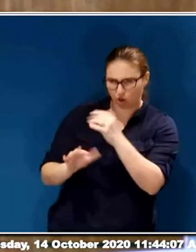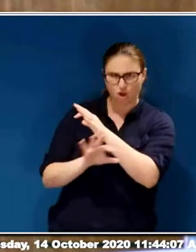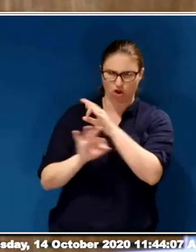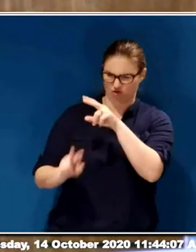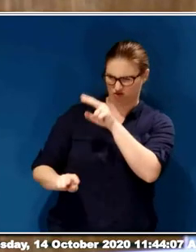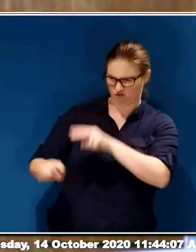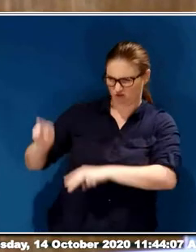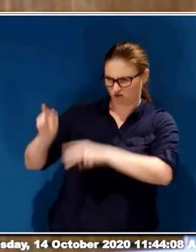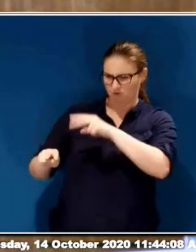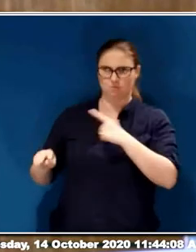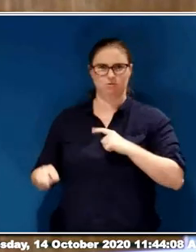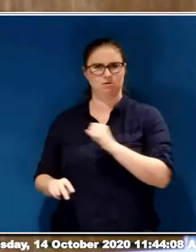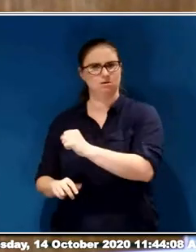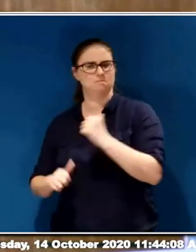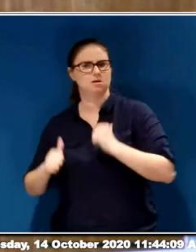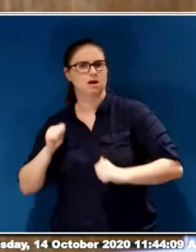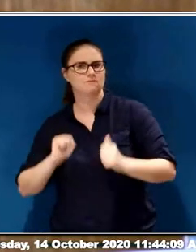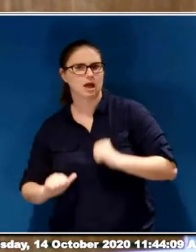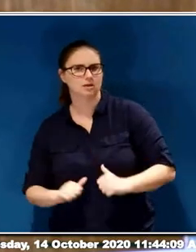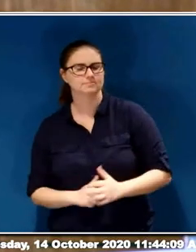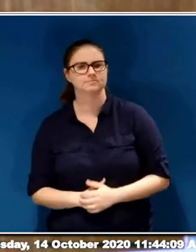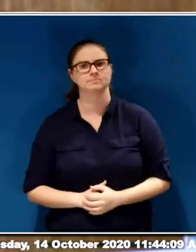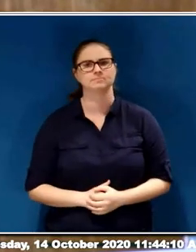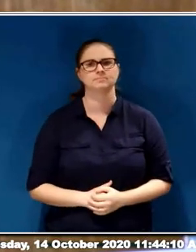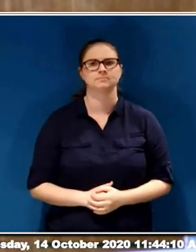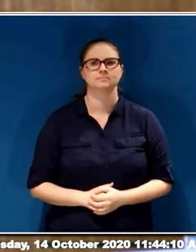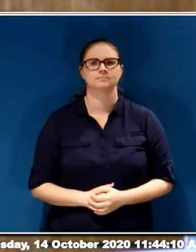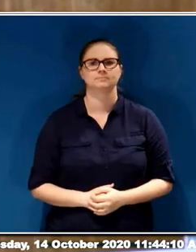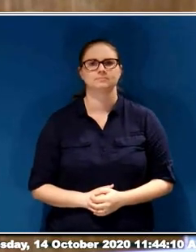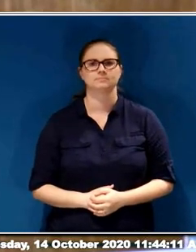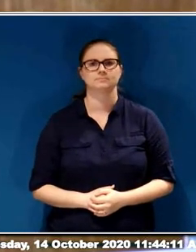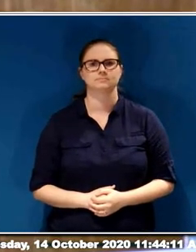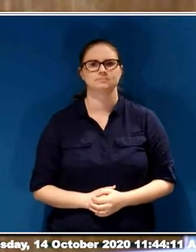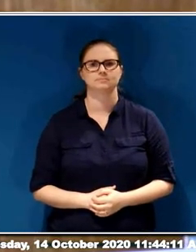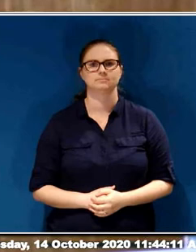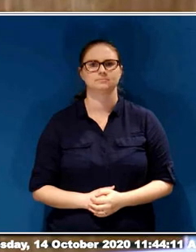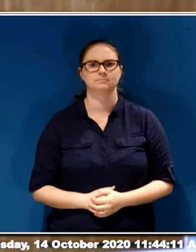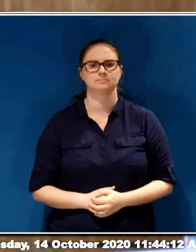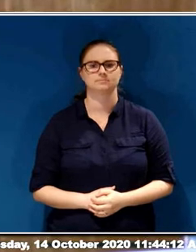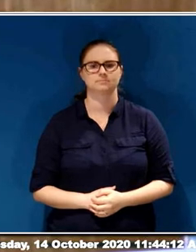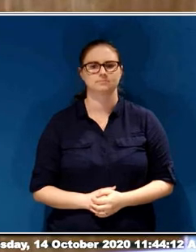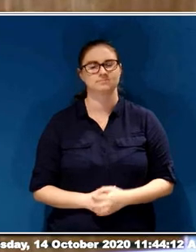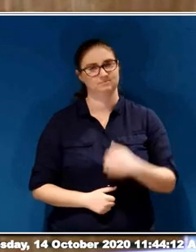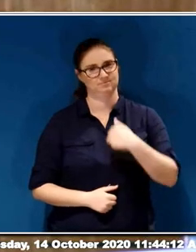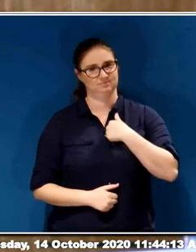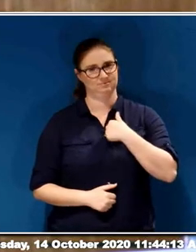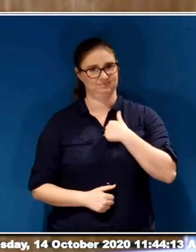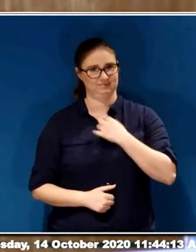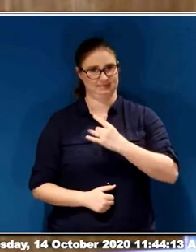Personally, I would like more checks and measures in place in terms of